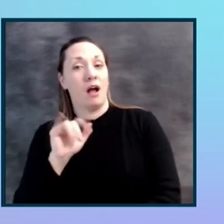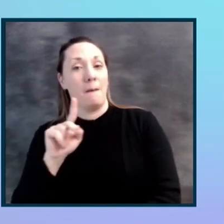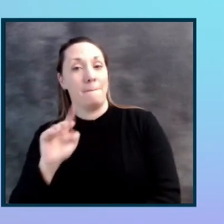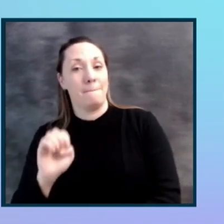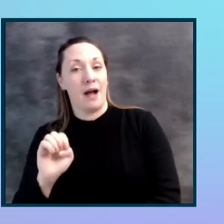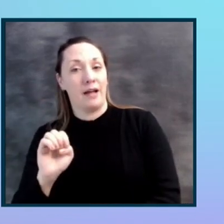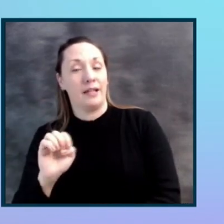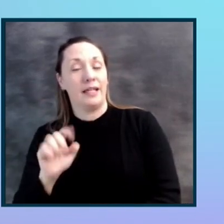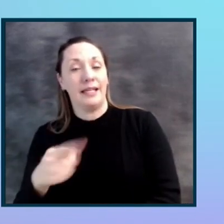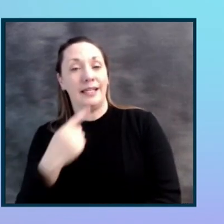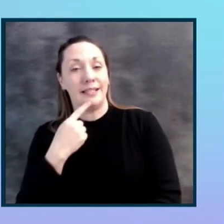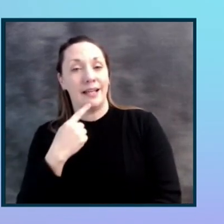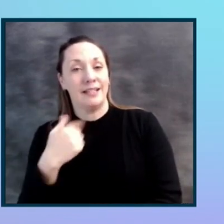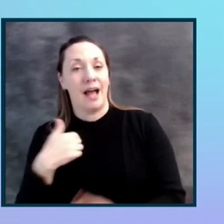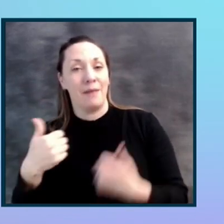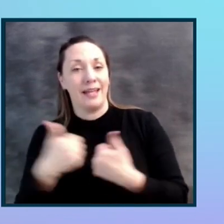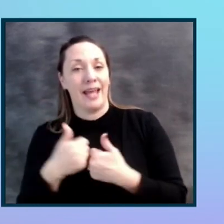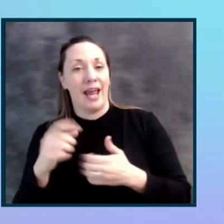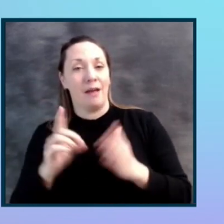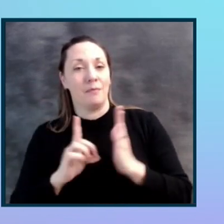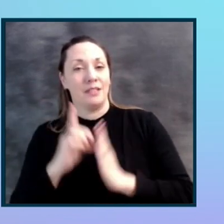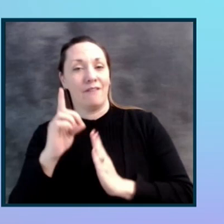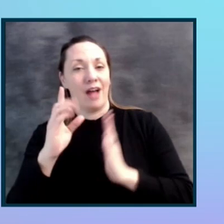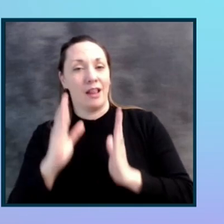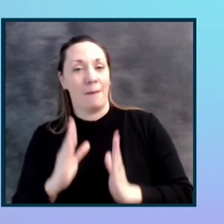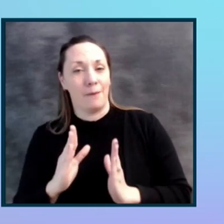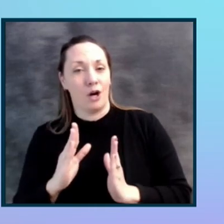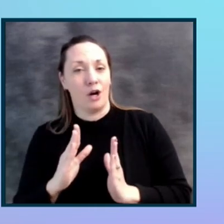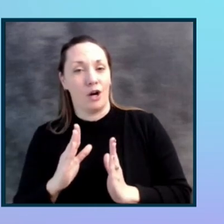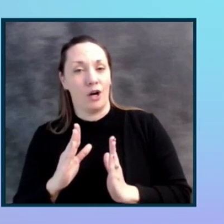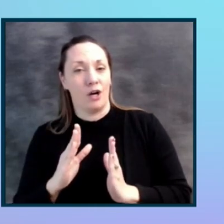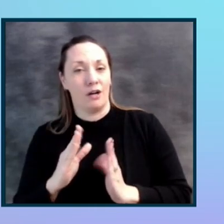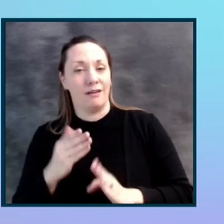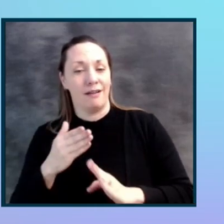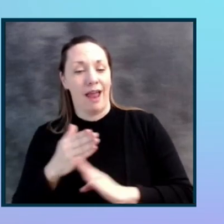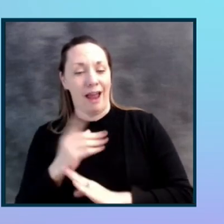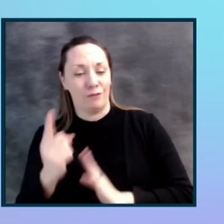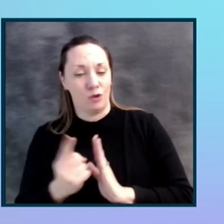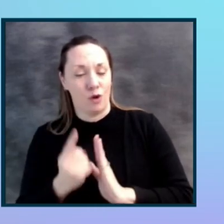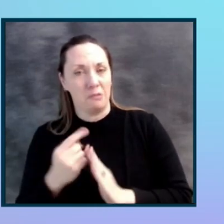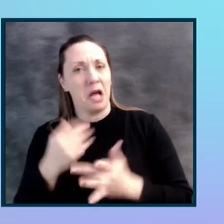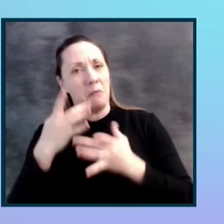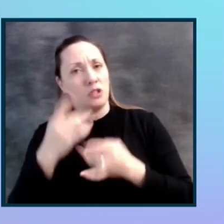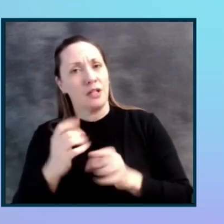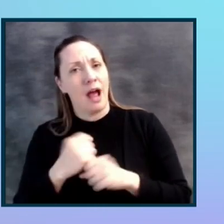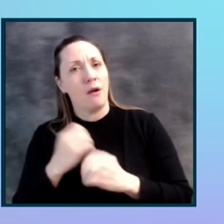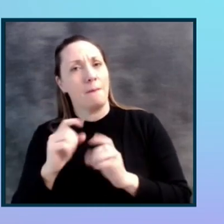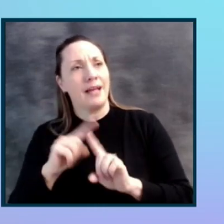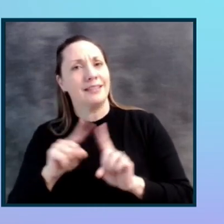He says, "I'm a game developer after hours "and I'm interested in learning how to make different "kinds of games accessible.